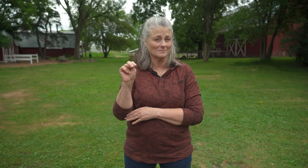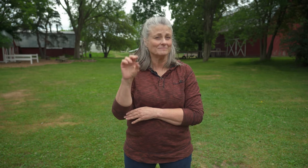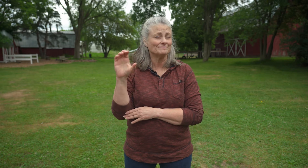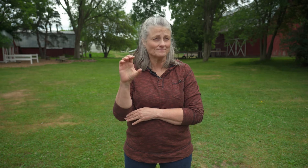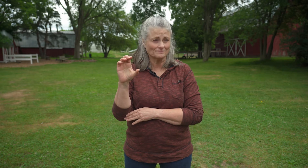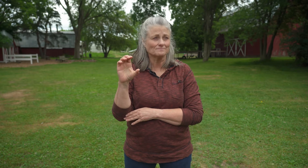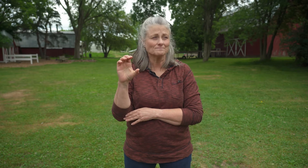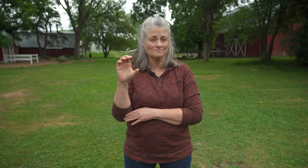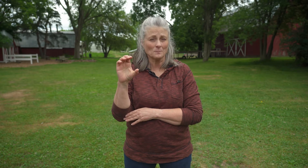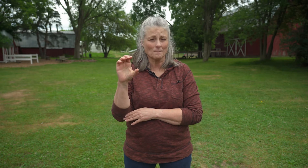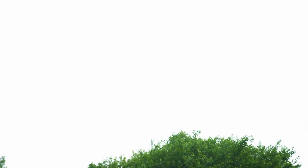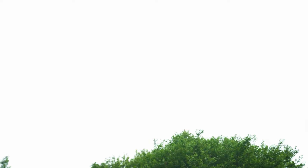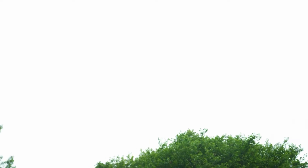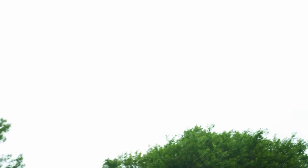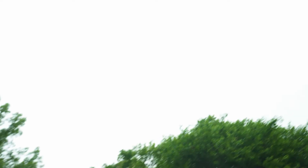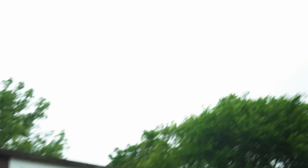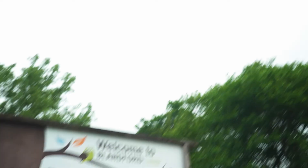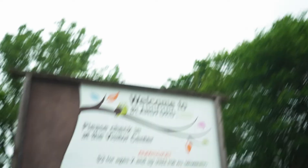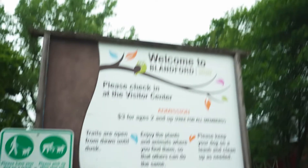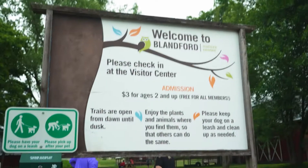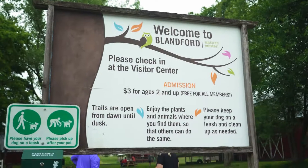I'll be signing B N C for that.